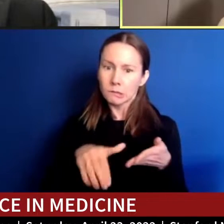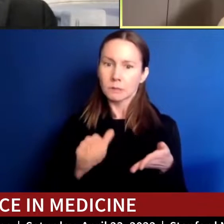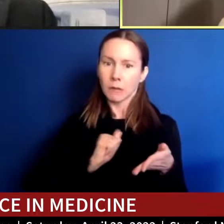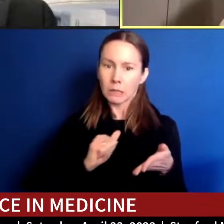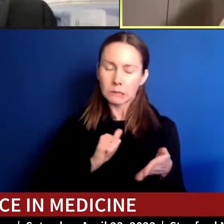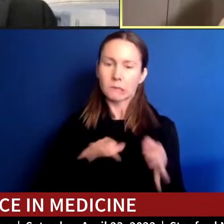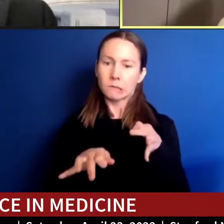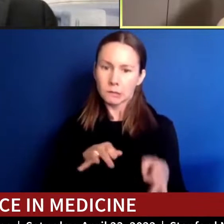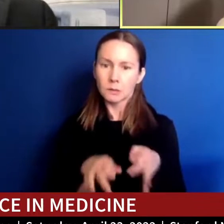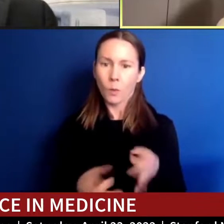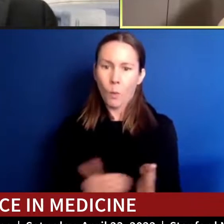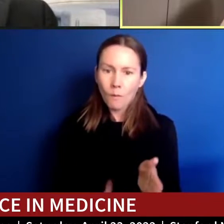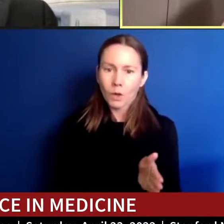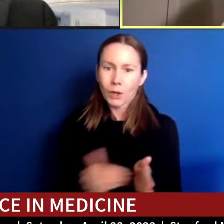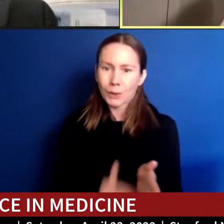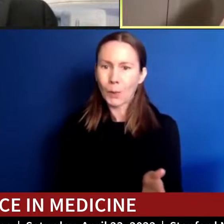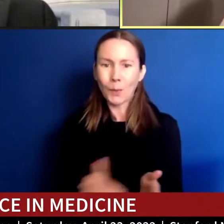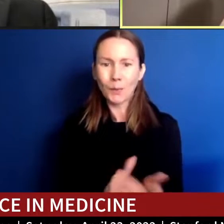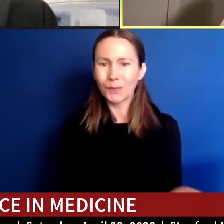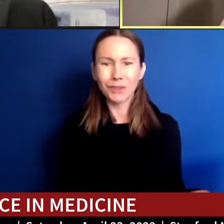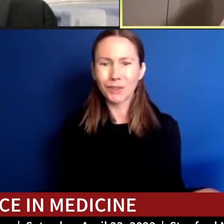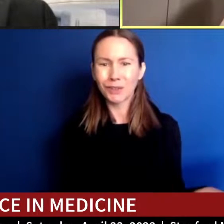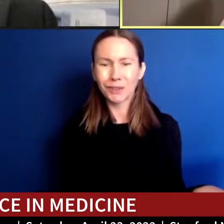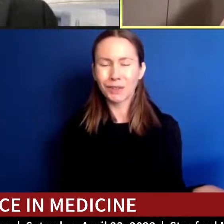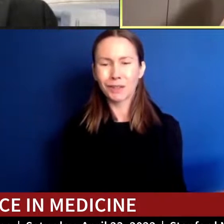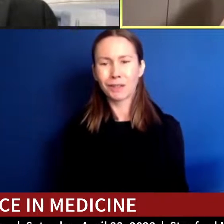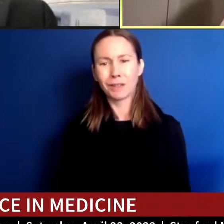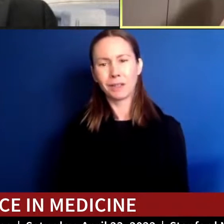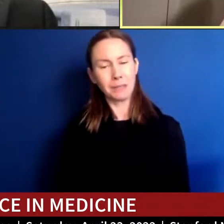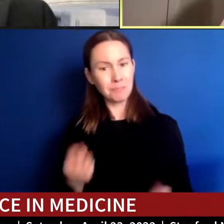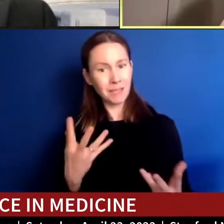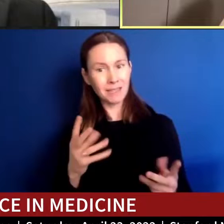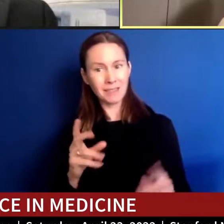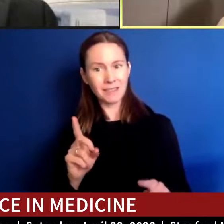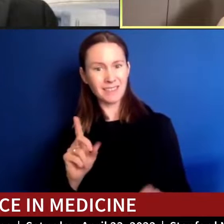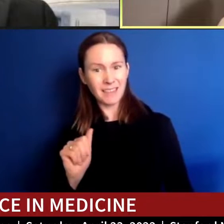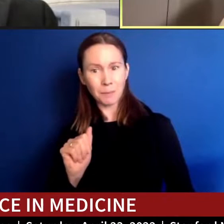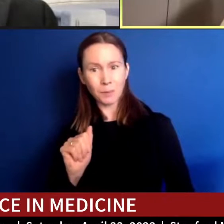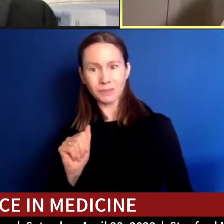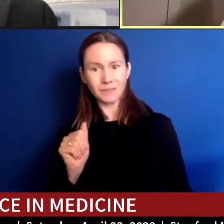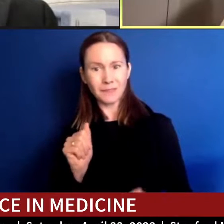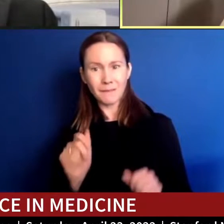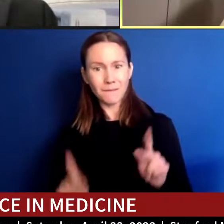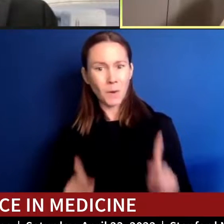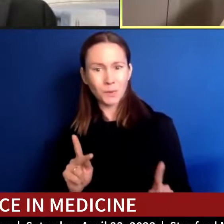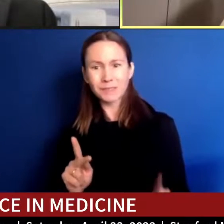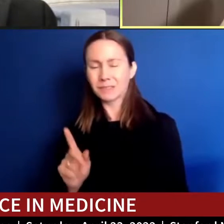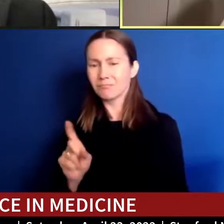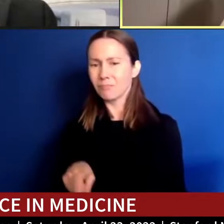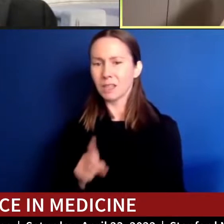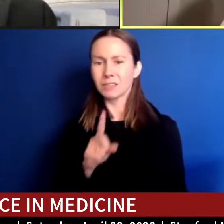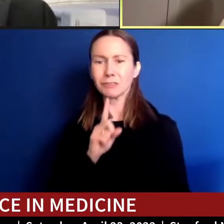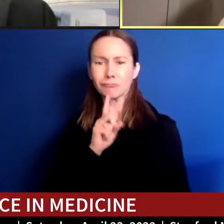I’ll just say that a lot of disabled med students have to like, you know, really carefully plan,